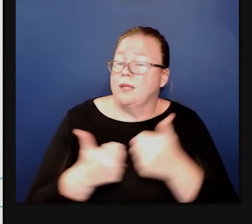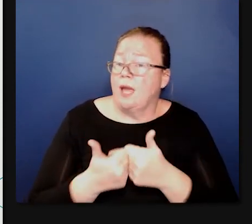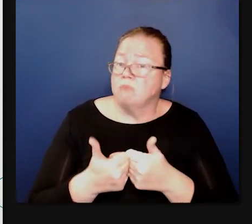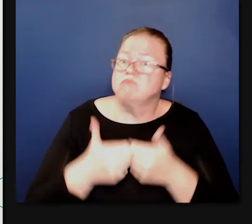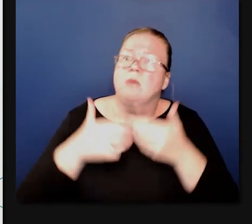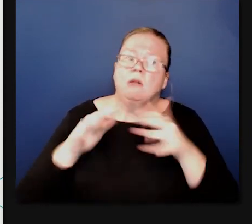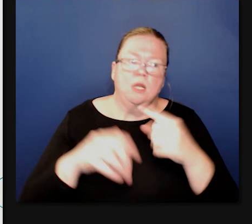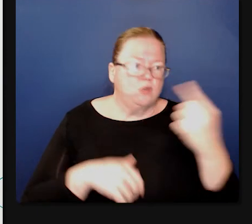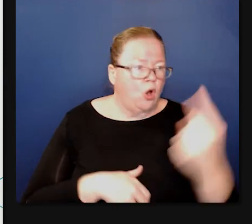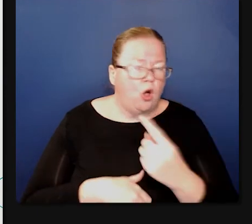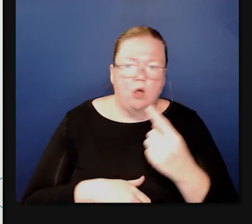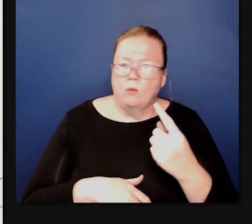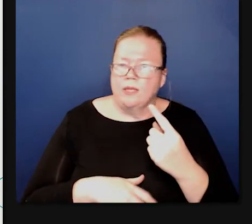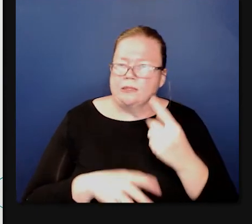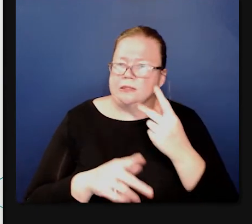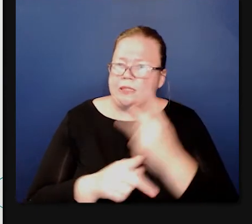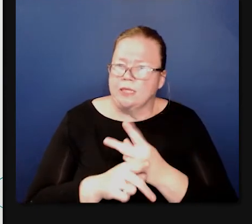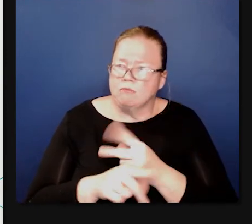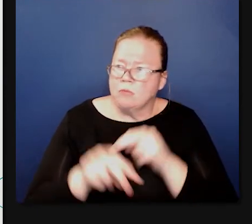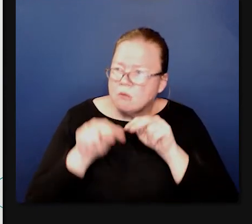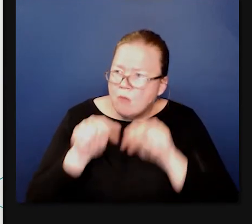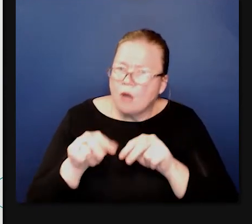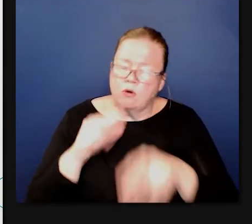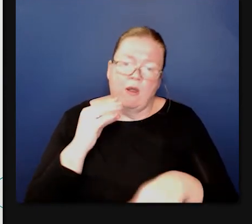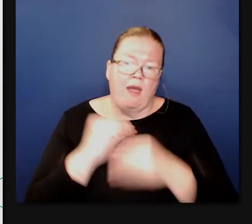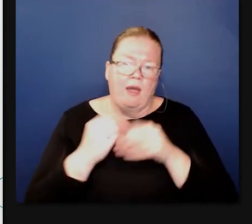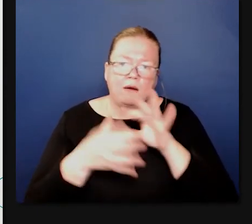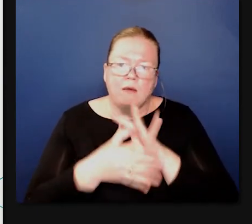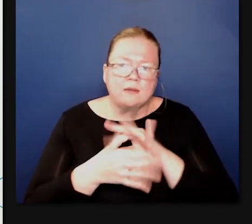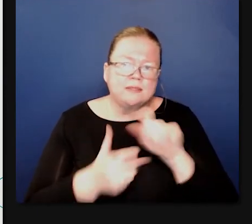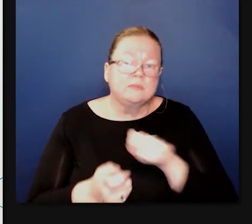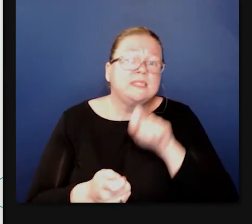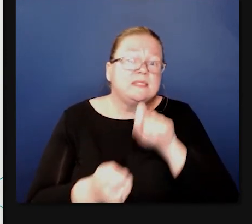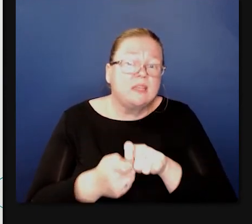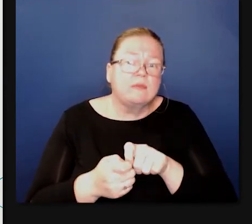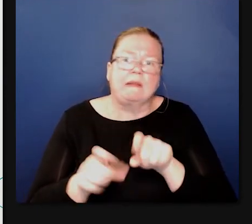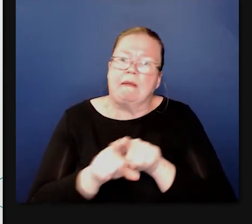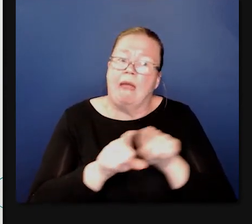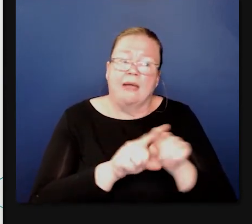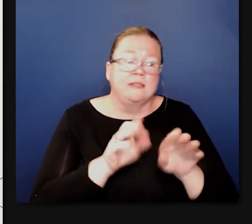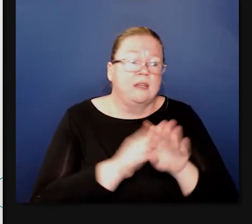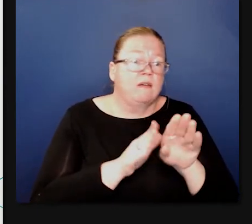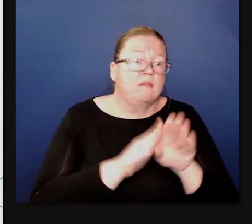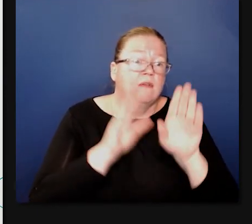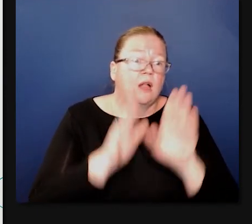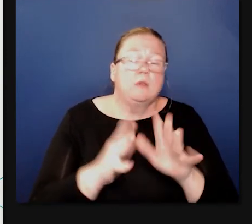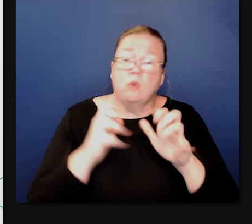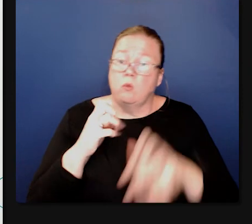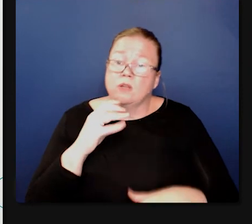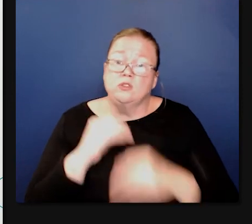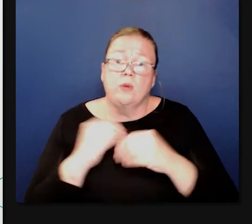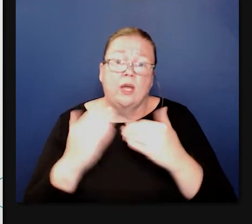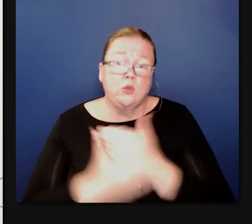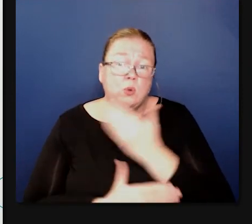This allows you to constantly keep and monitor, to add content specifically. So as a developer, if you want to add new items,